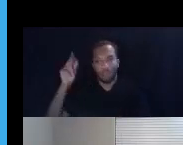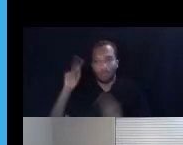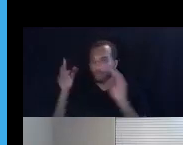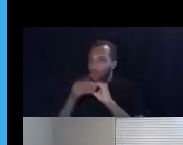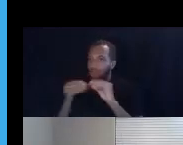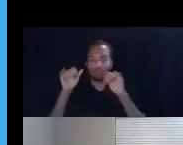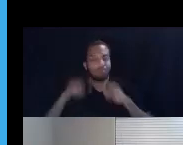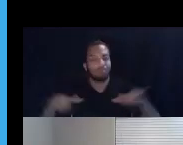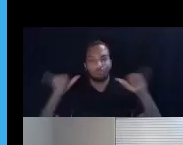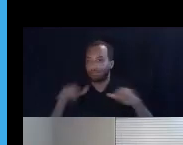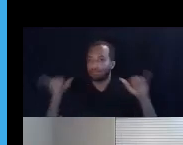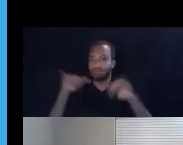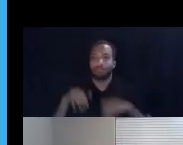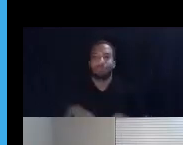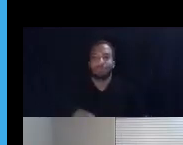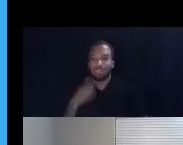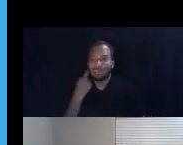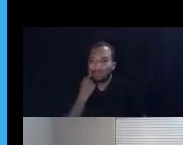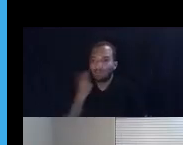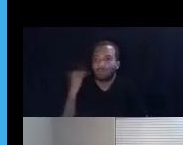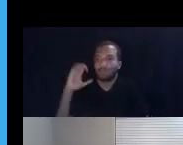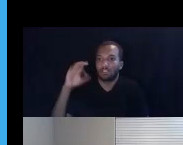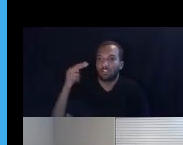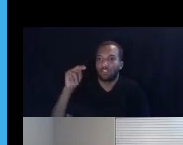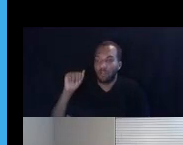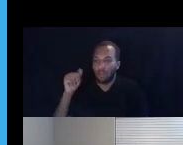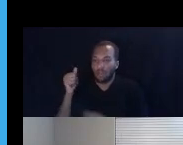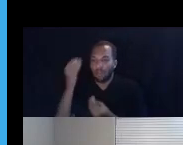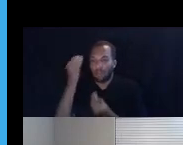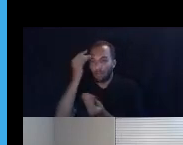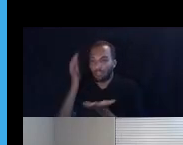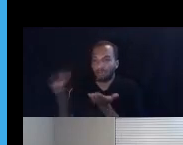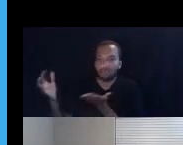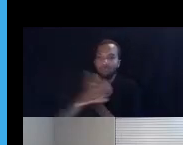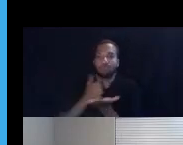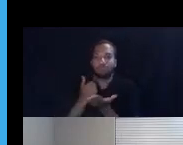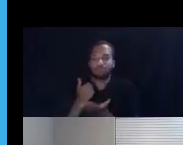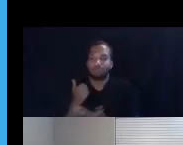in the last CHNA into our current CHIP work. And that's really showed up significantly